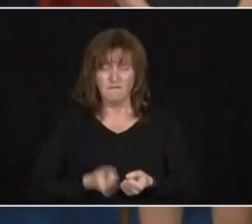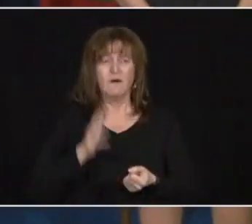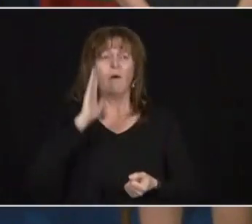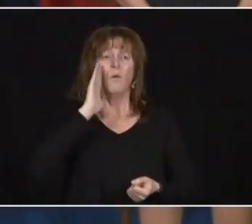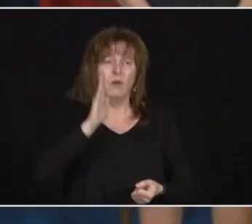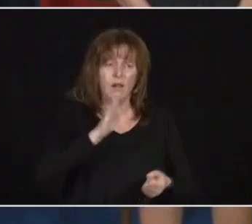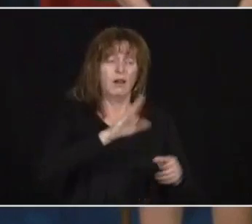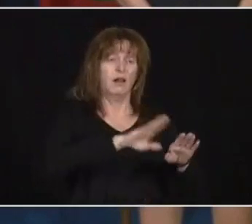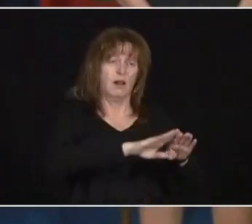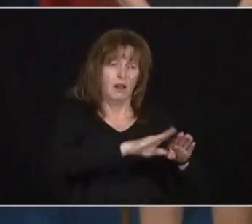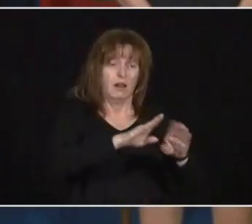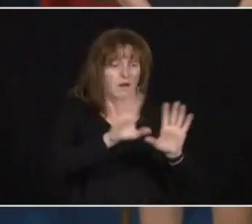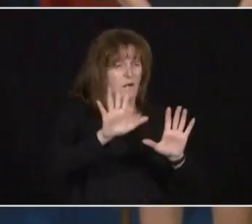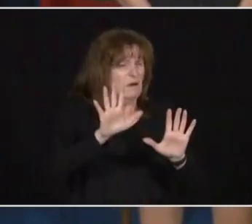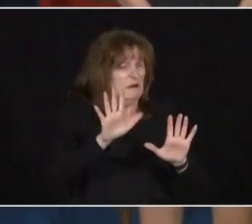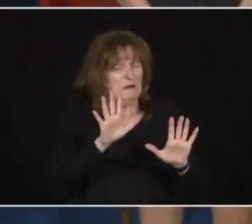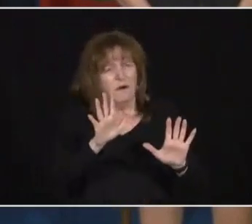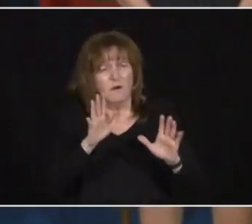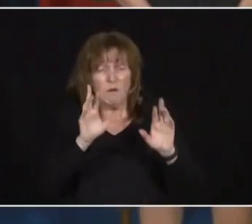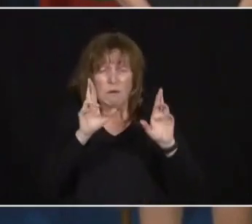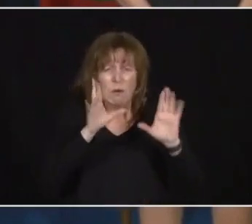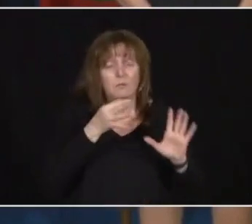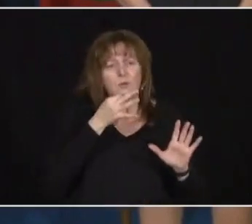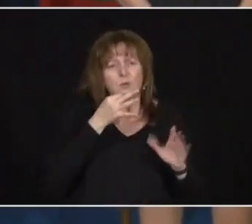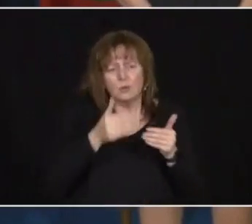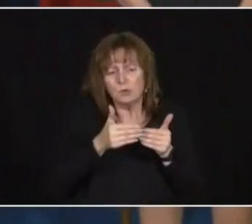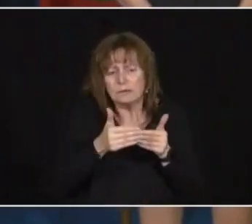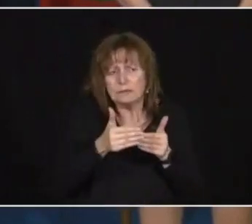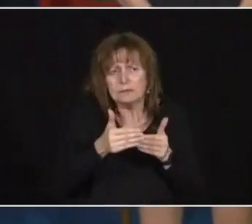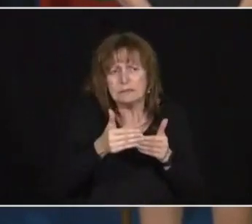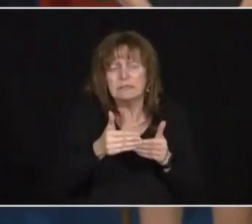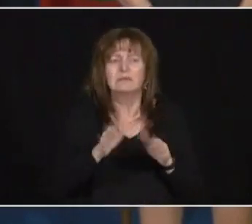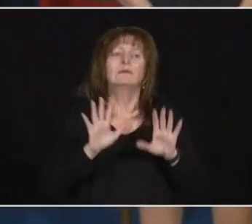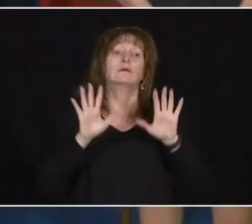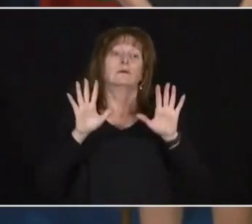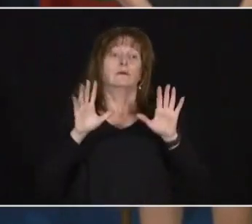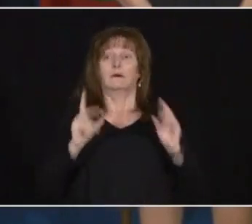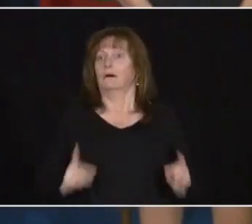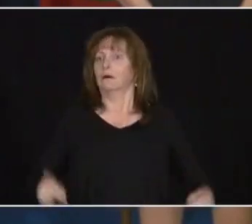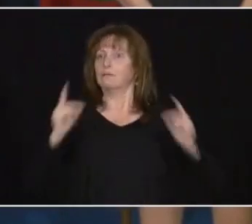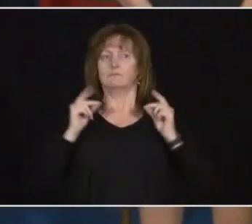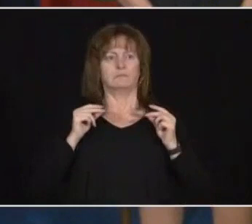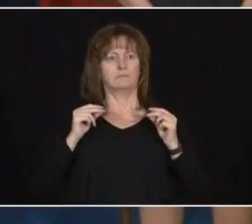Hopefully it will be sooner than later. But if we just do a knee-jerk reaction and